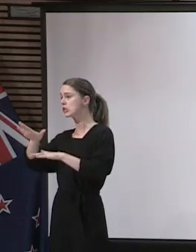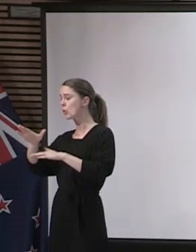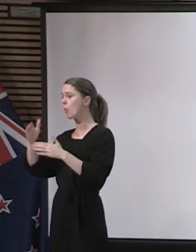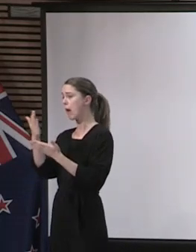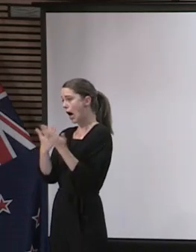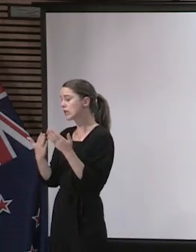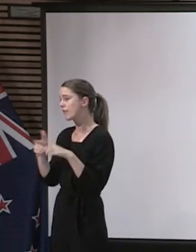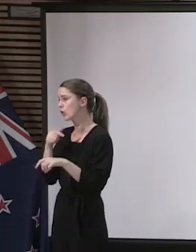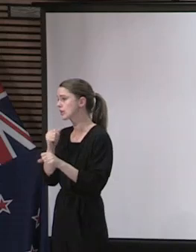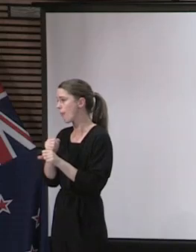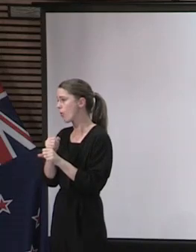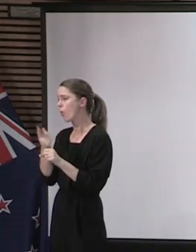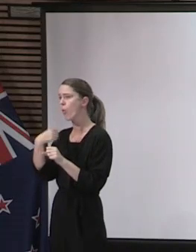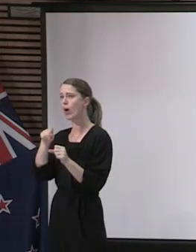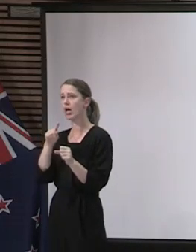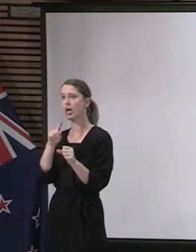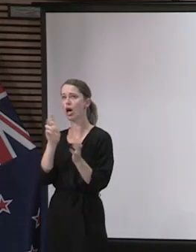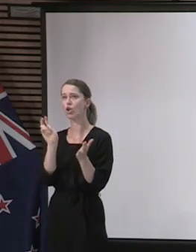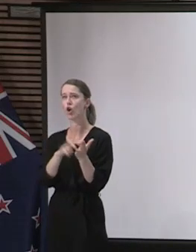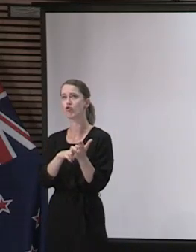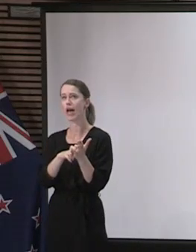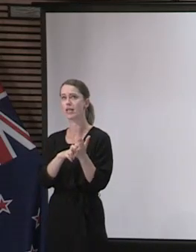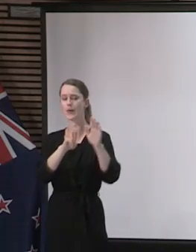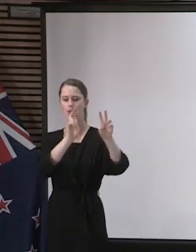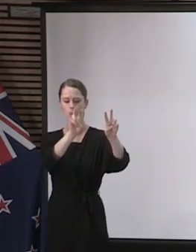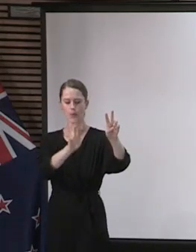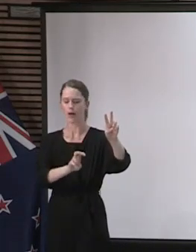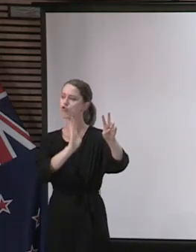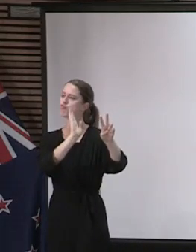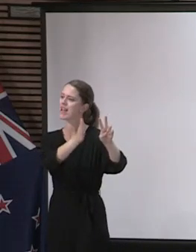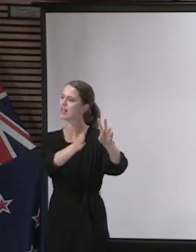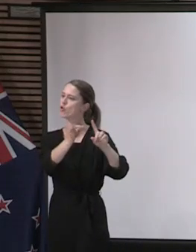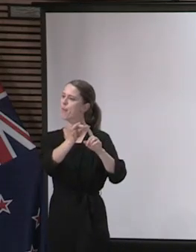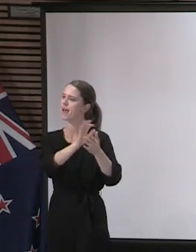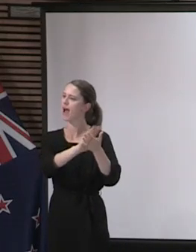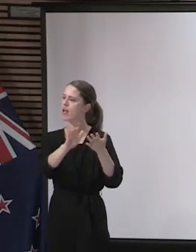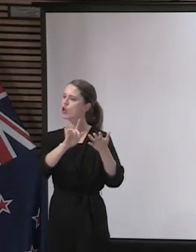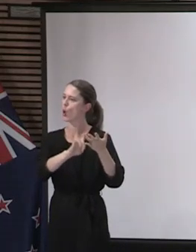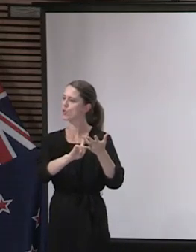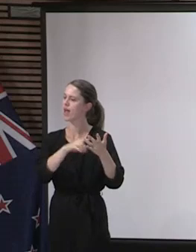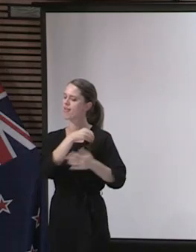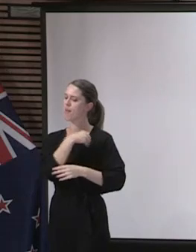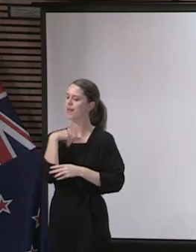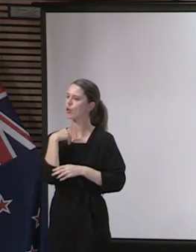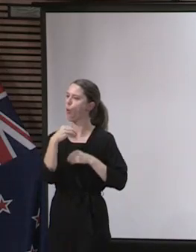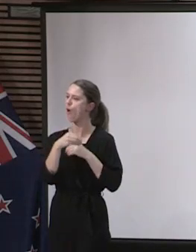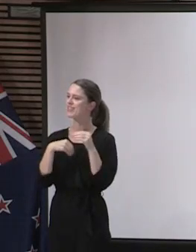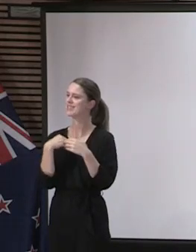district health board. Heist there is a national component to that, for example we contract directly from the